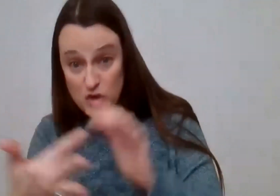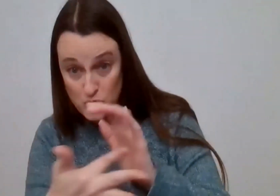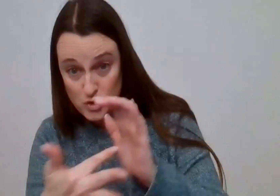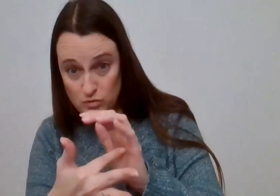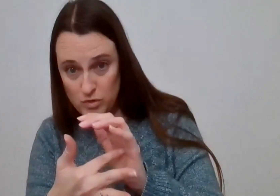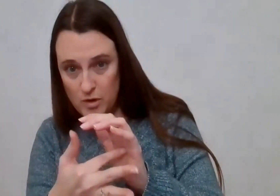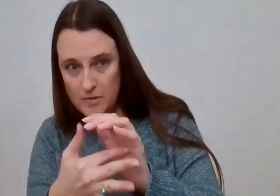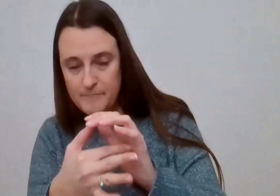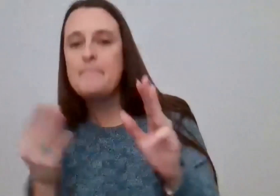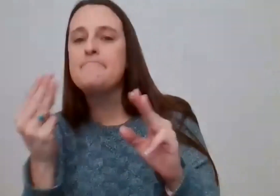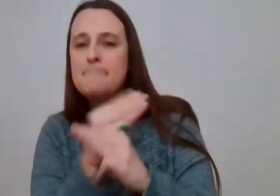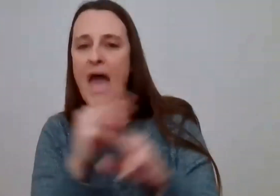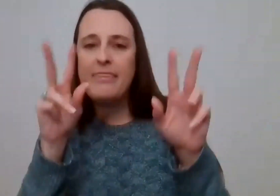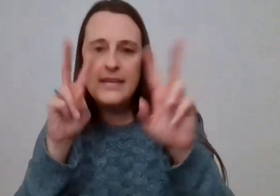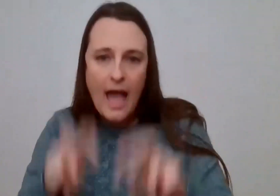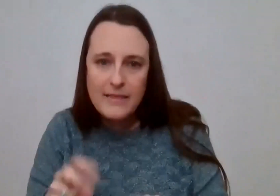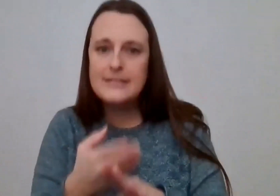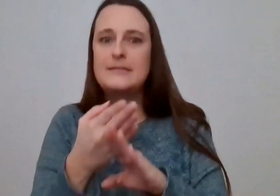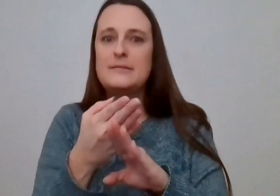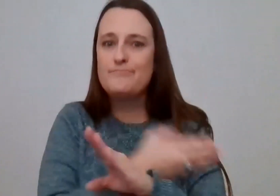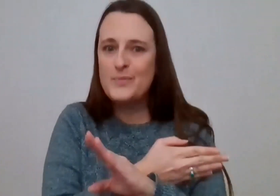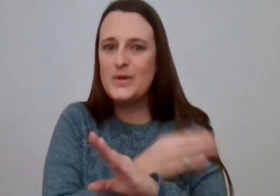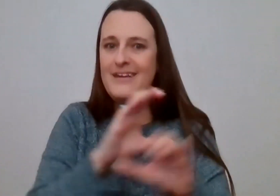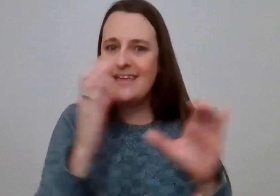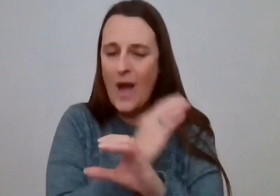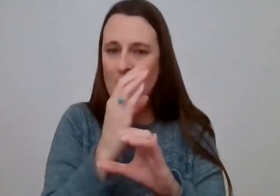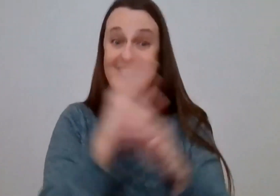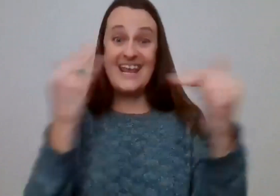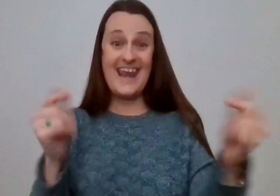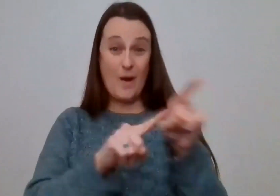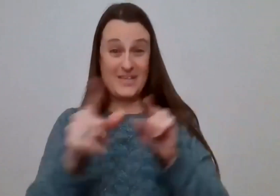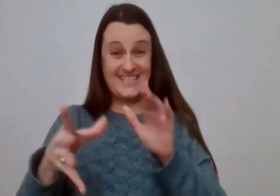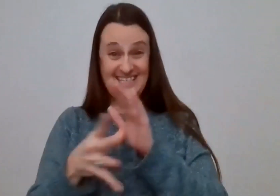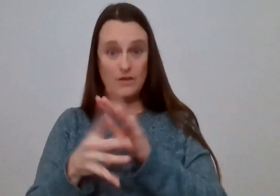and now their senior year we've just opened up the opportunity to advance placement calculus